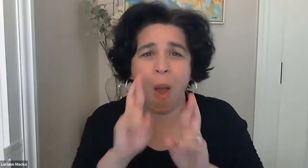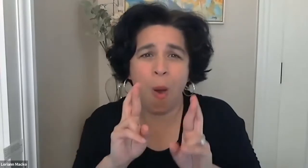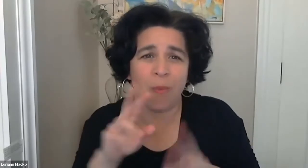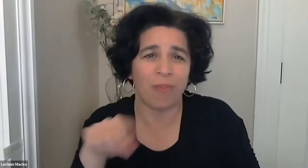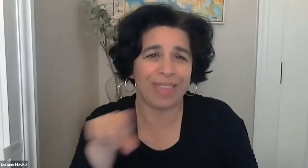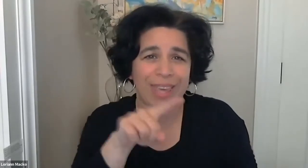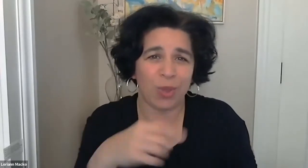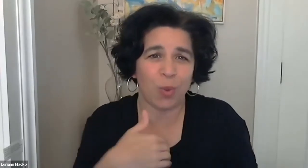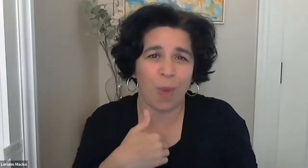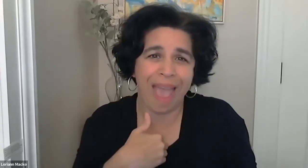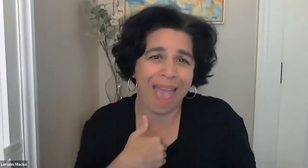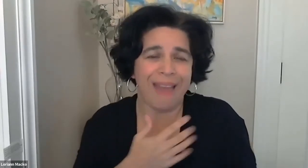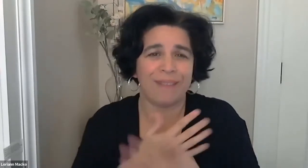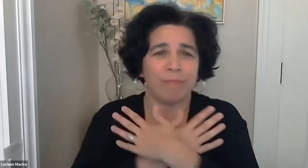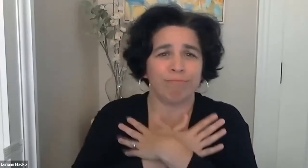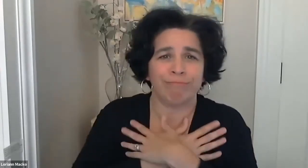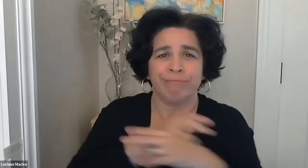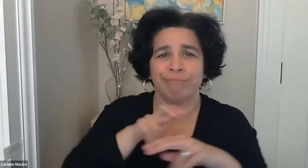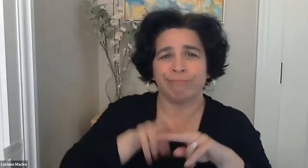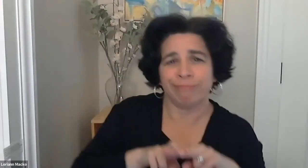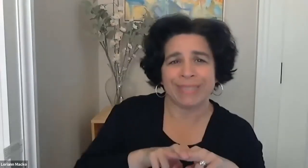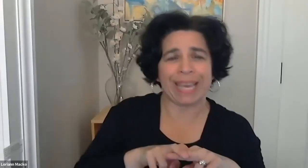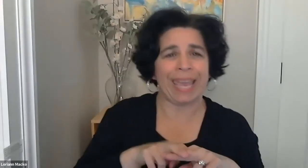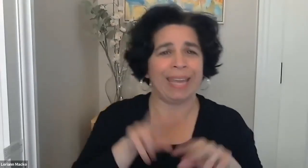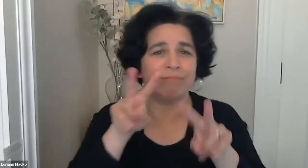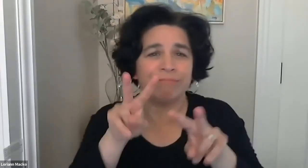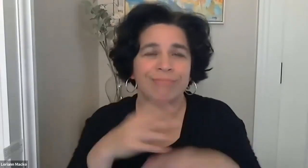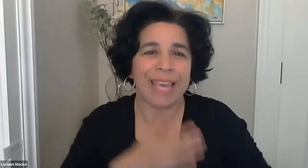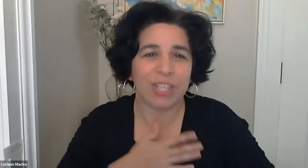and she is hopefully, um... you have a great seat